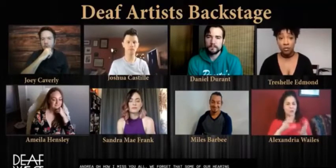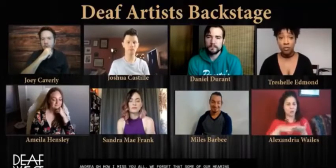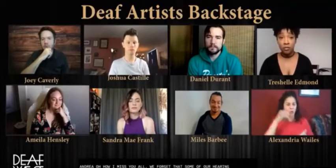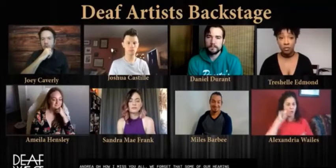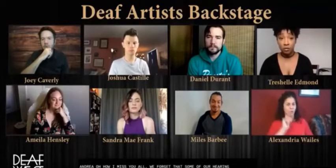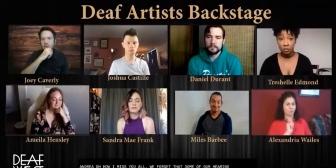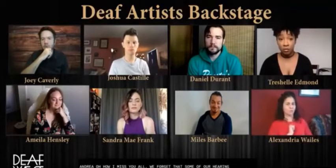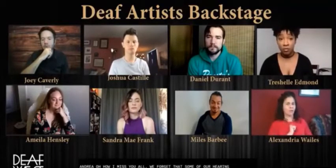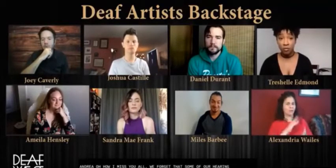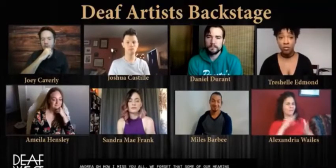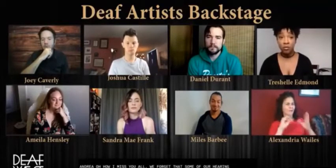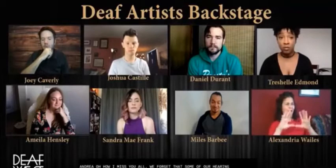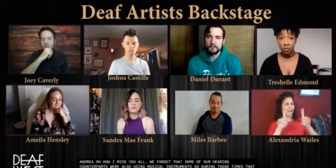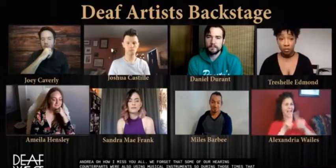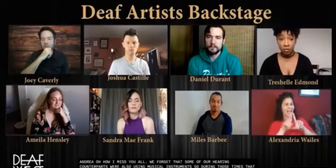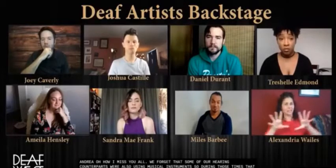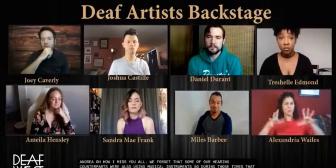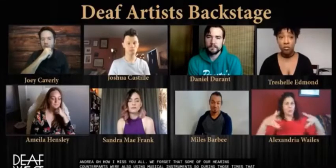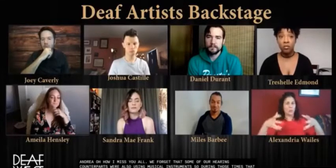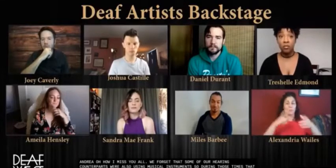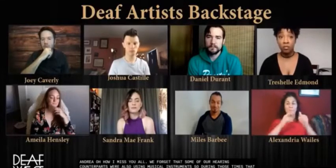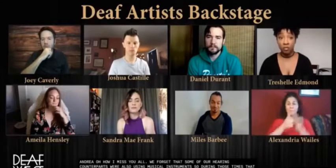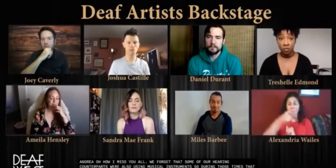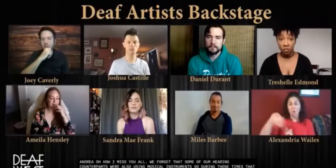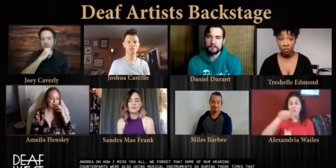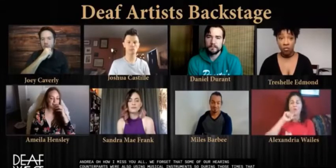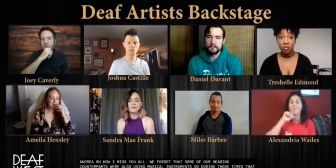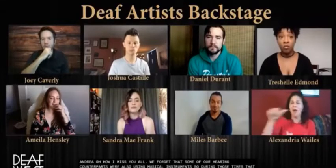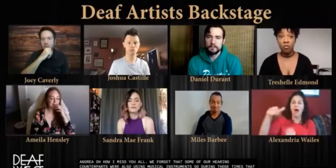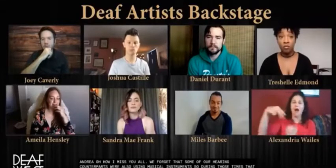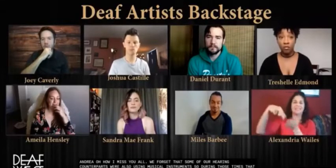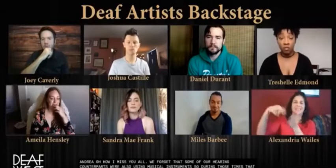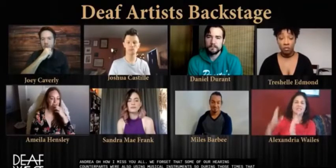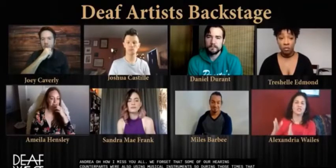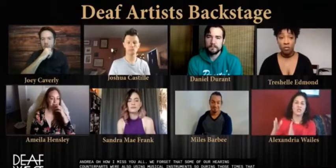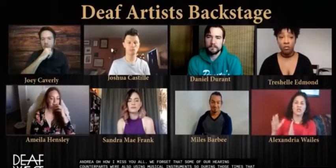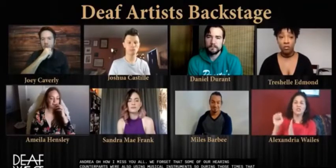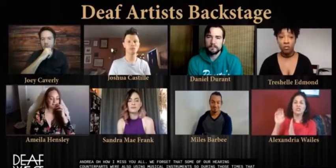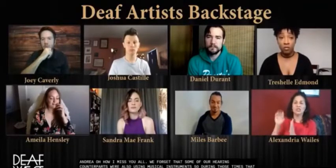little things that you had to learn on your own and then as a group.